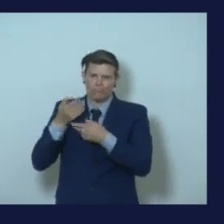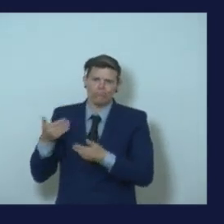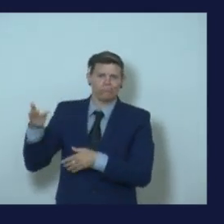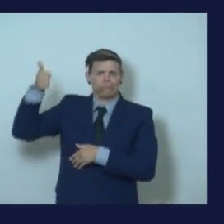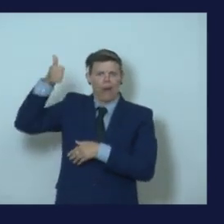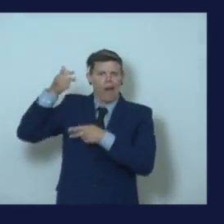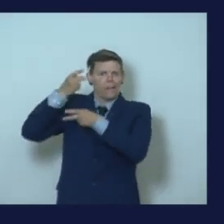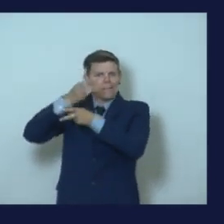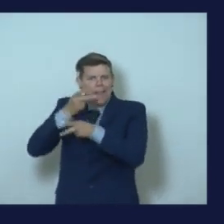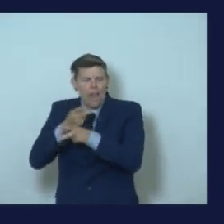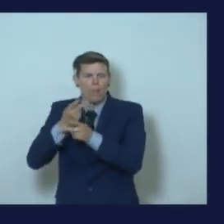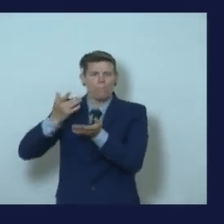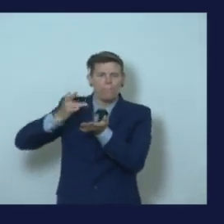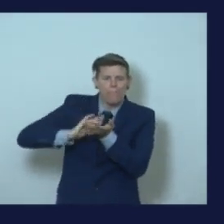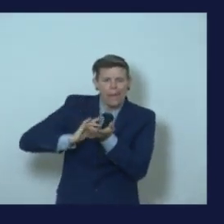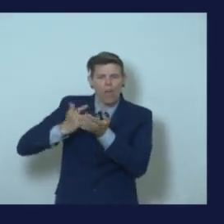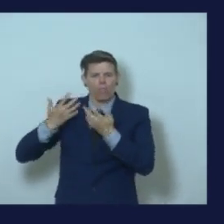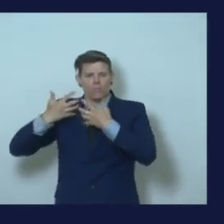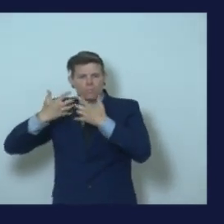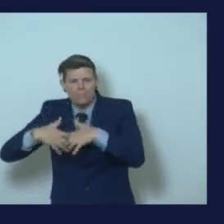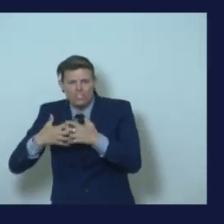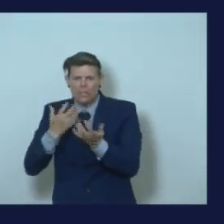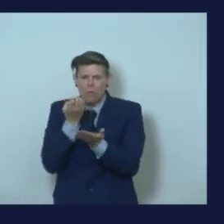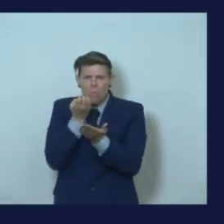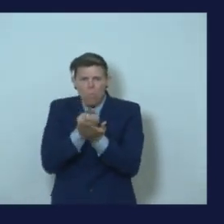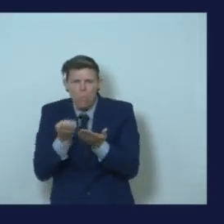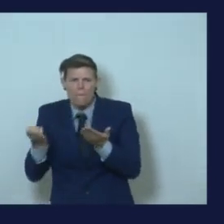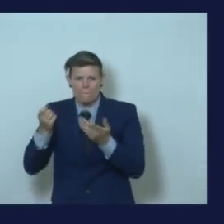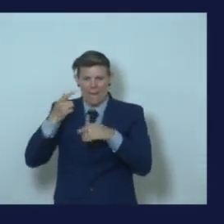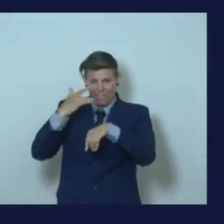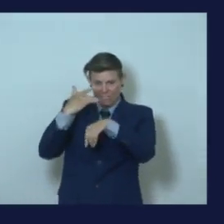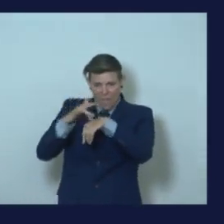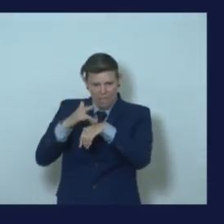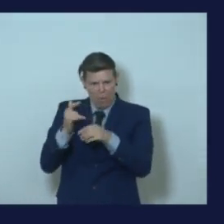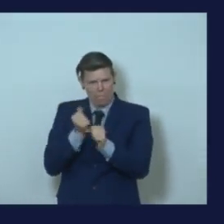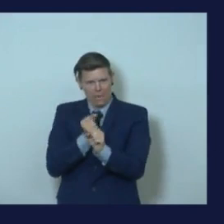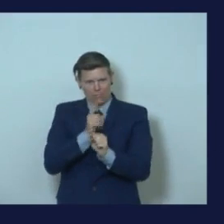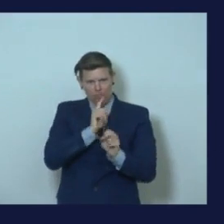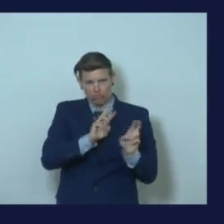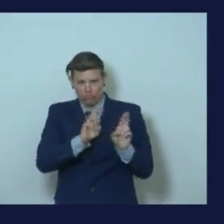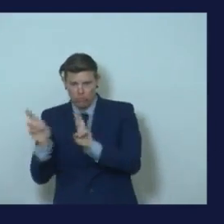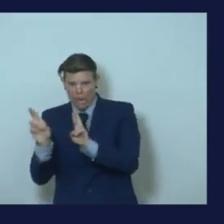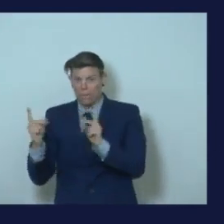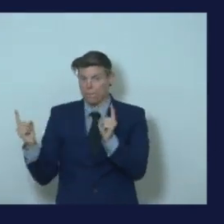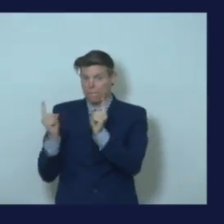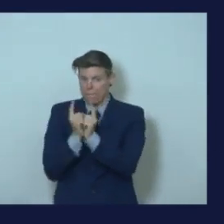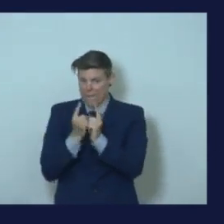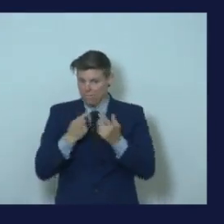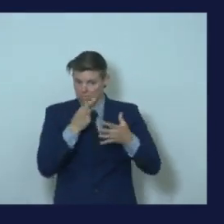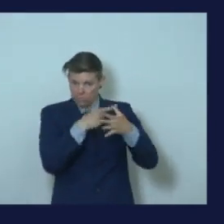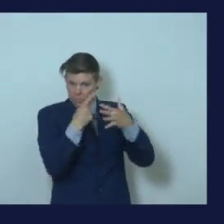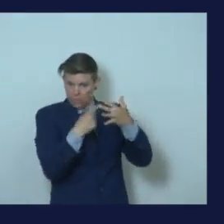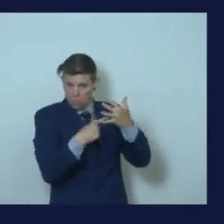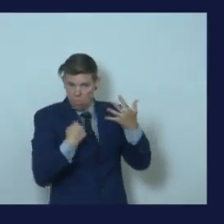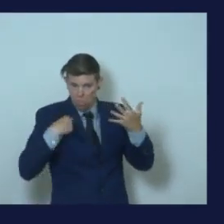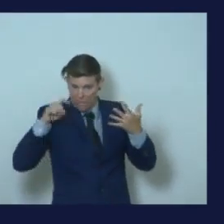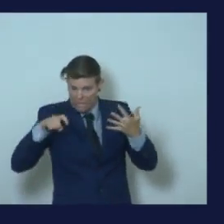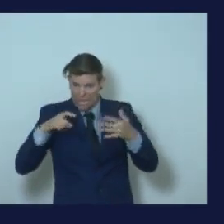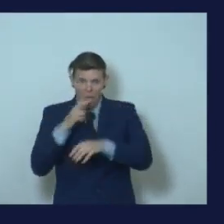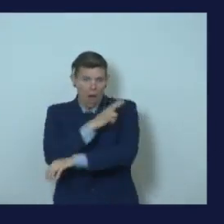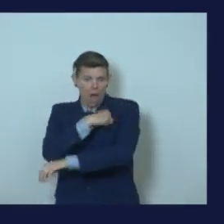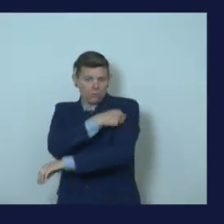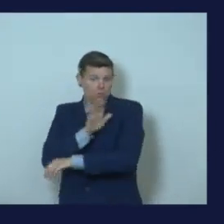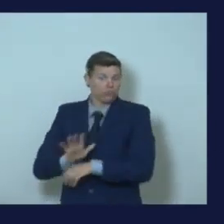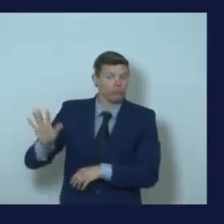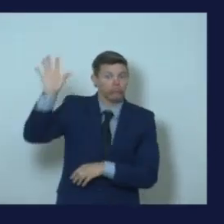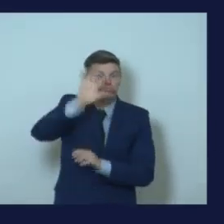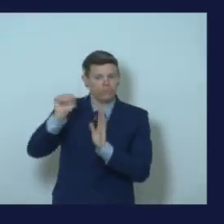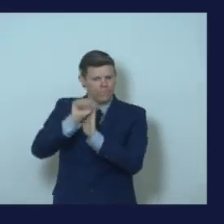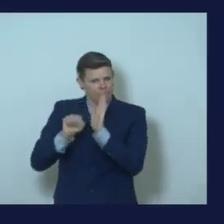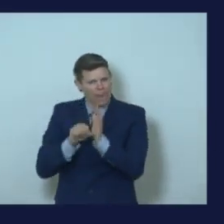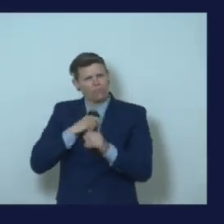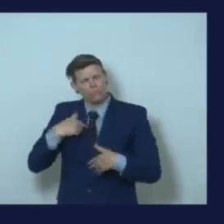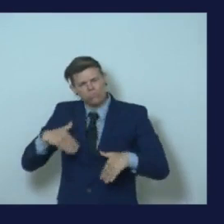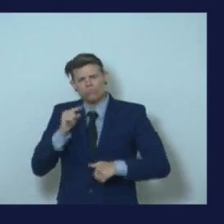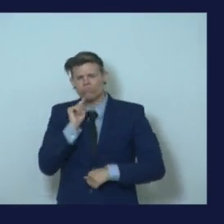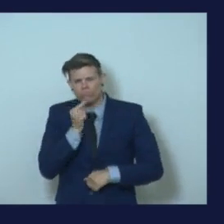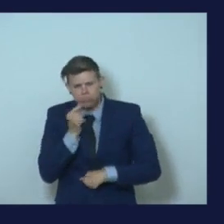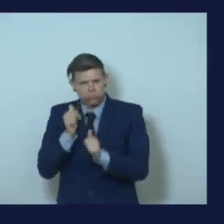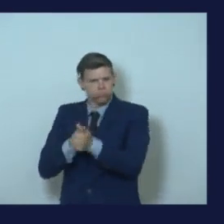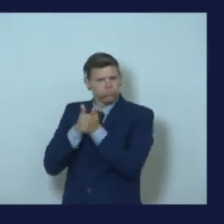YOU REALLY WANT TO MAKE SURE THAT YOU ARE HIGHER LEVEL OF CARE AND THE ANESTHESIA DRUGS AND THE VENTILATORS THE EQUIPMENT IS AVAILABLE TO MEET THE NEEDS OF ANY PATIENT